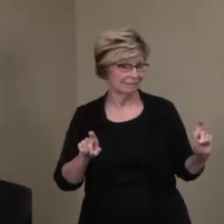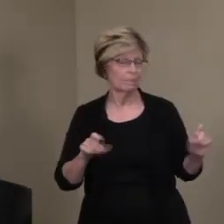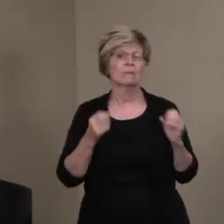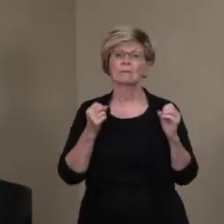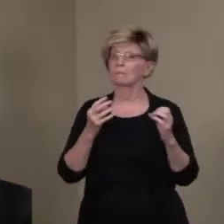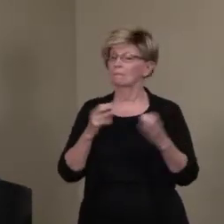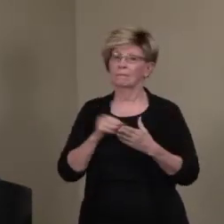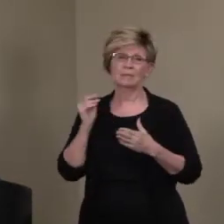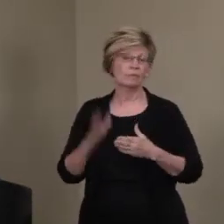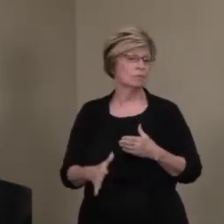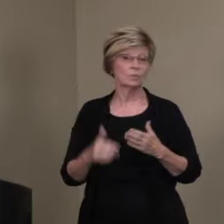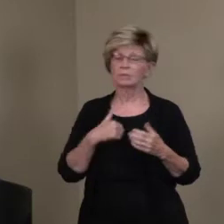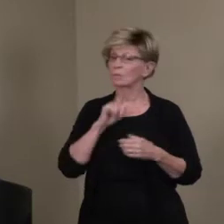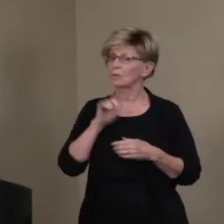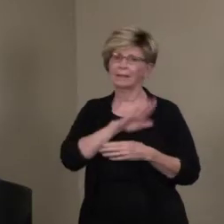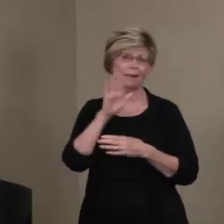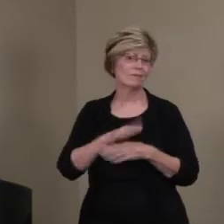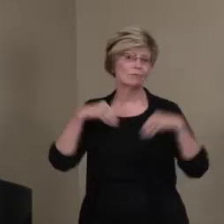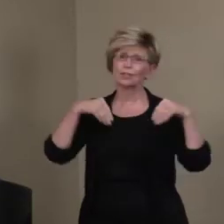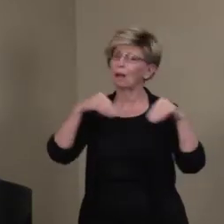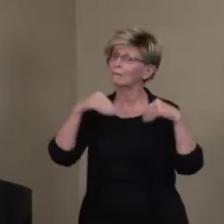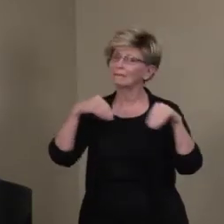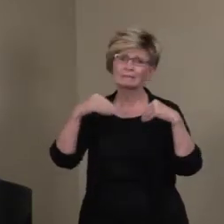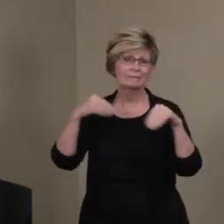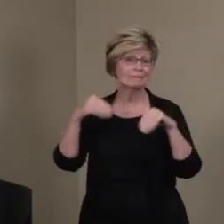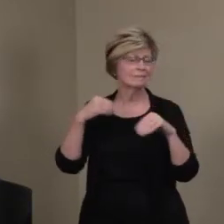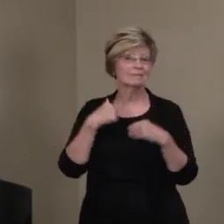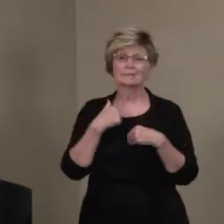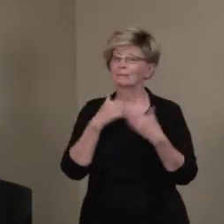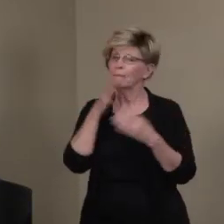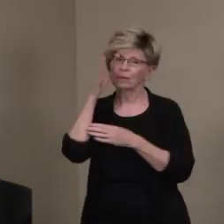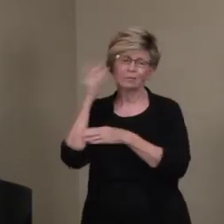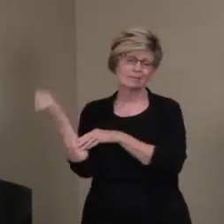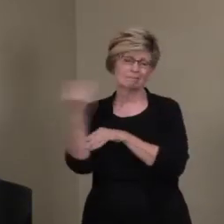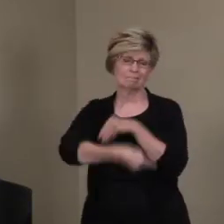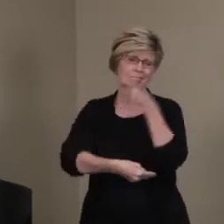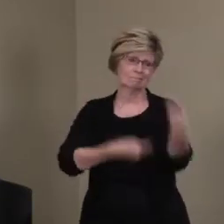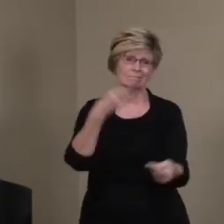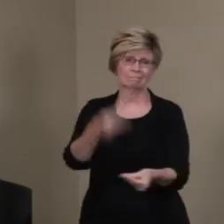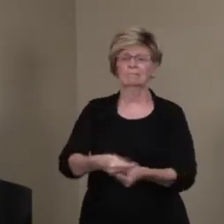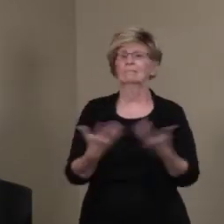student has many students have never shopped before parents have always